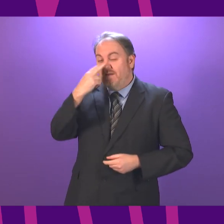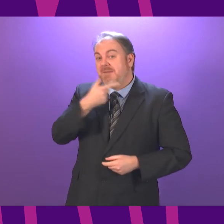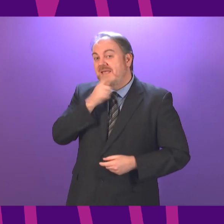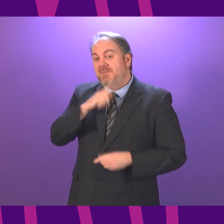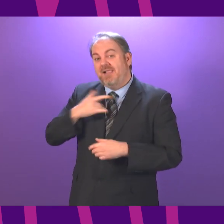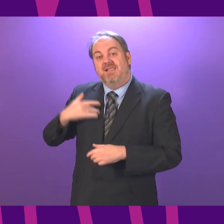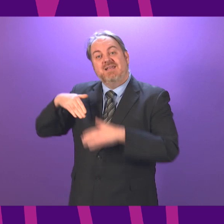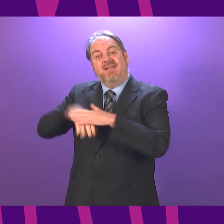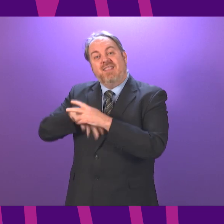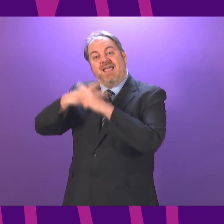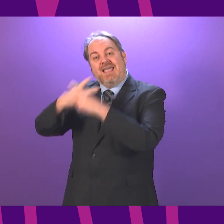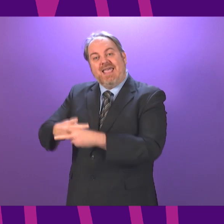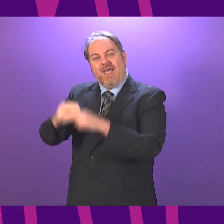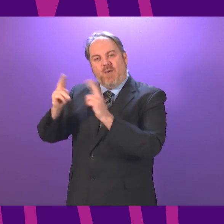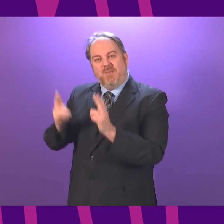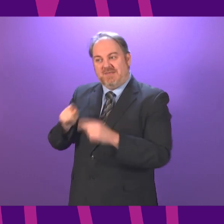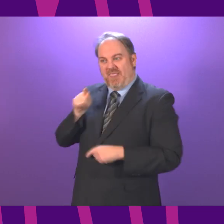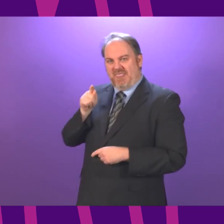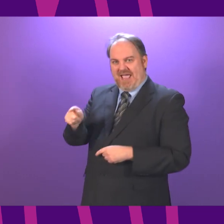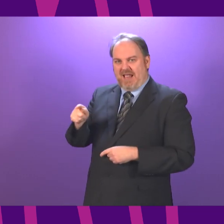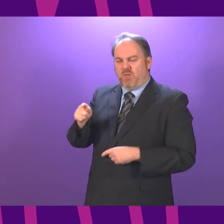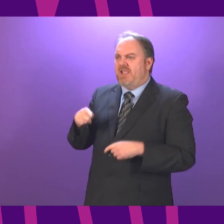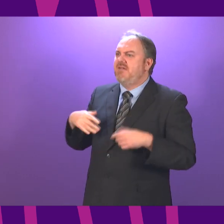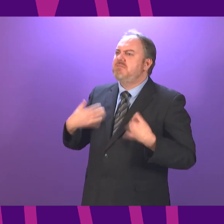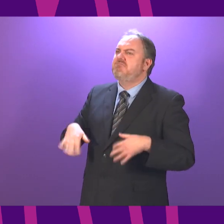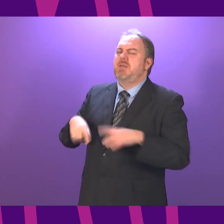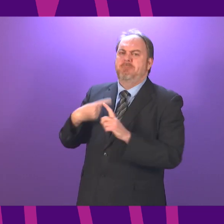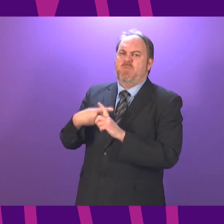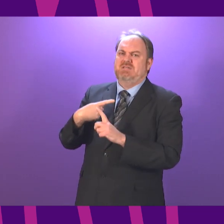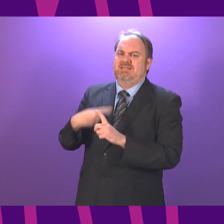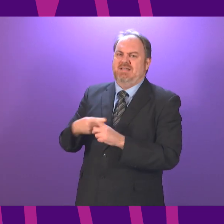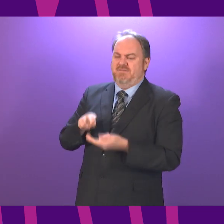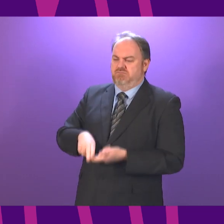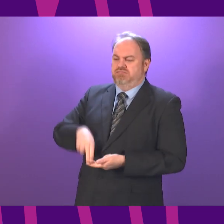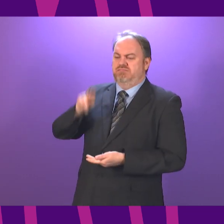We think that that will have the biggest and most immediate impact in reducing the death toll from